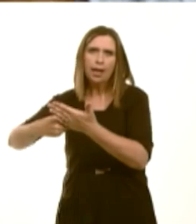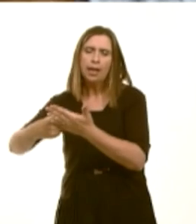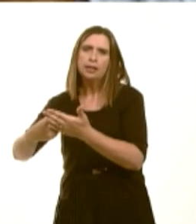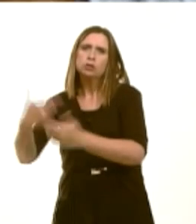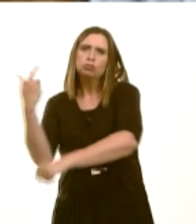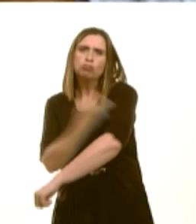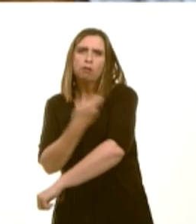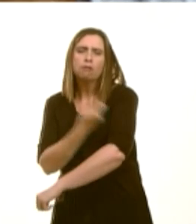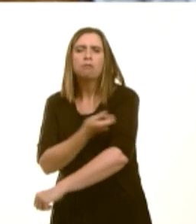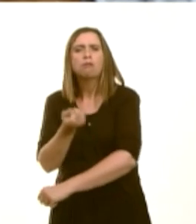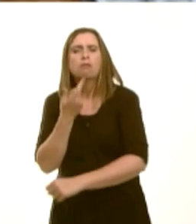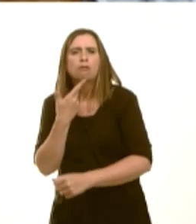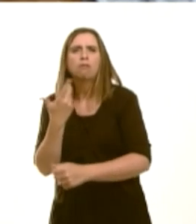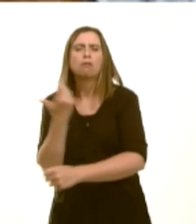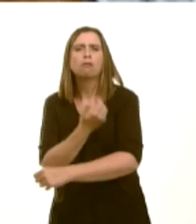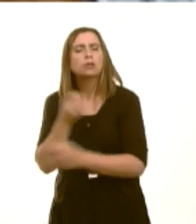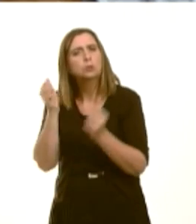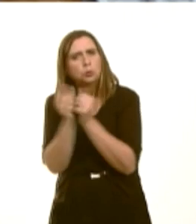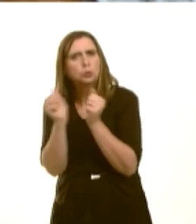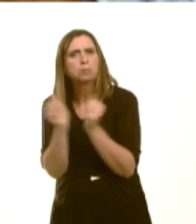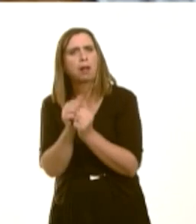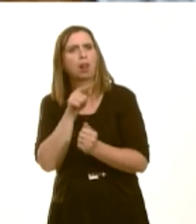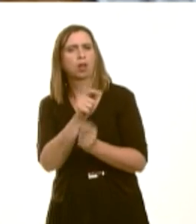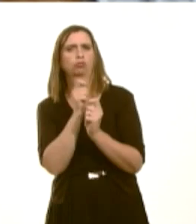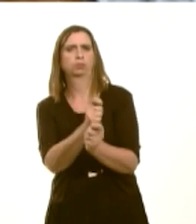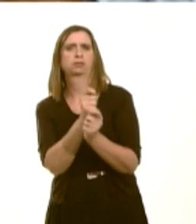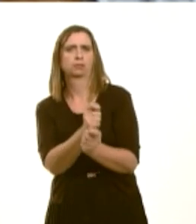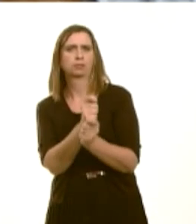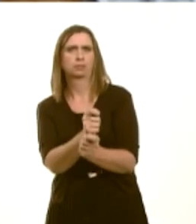drugs are appropriate. Itís right to say that England has a different system in terms